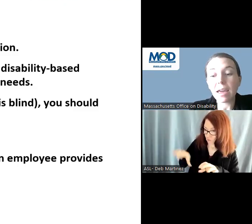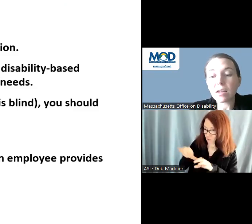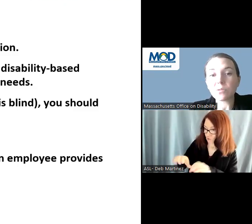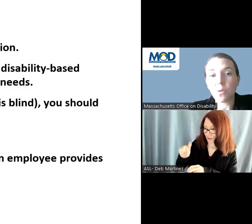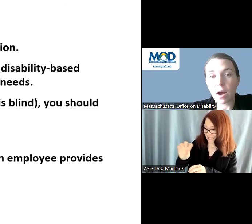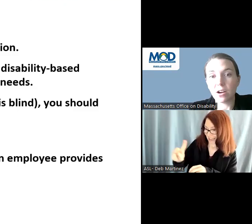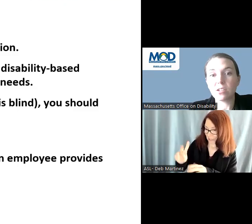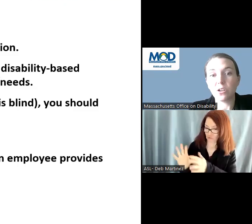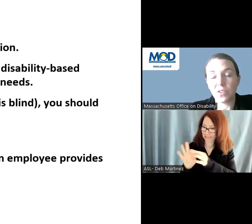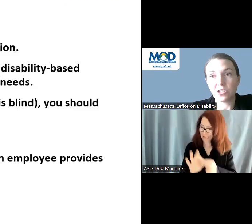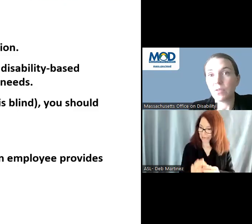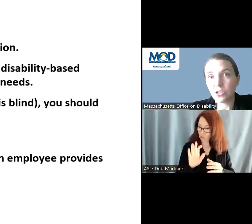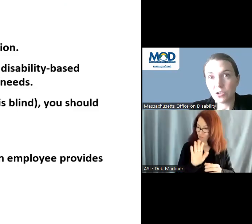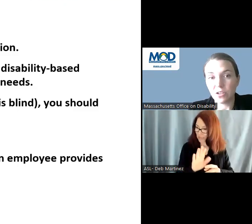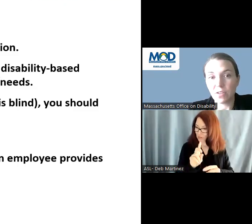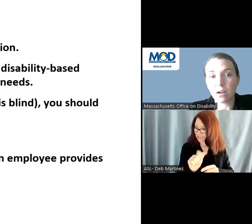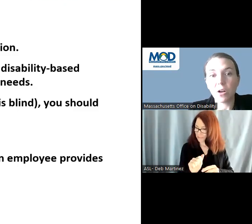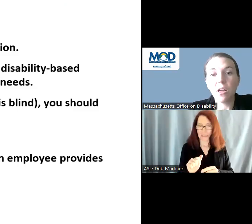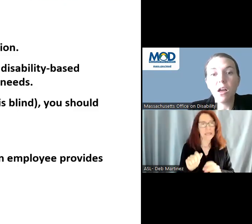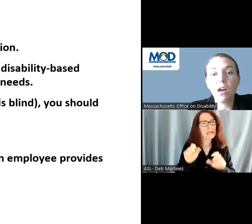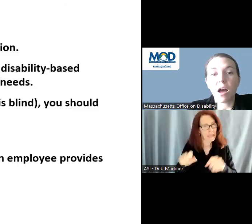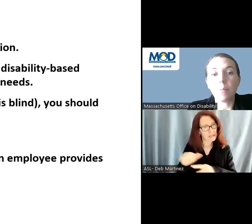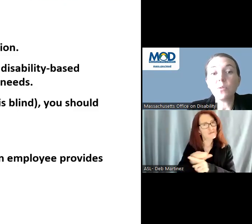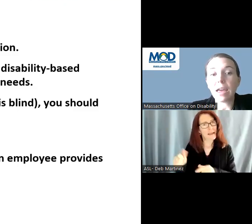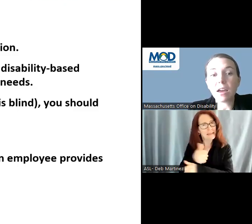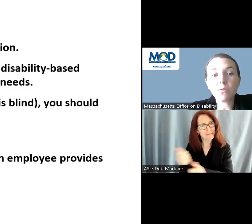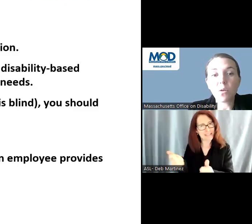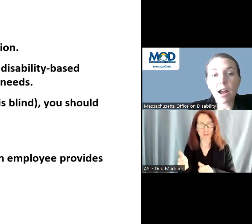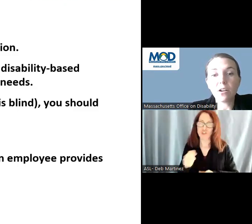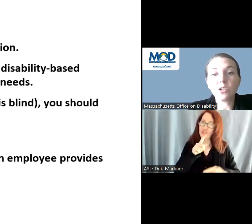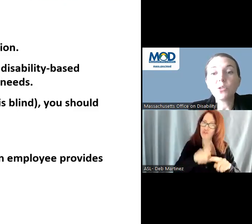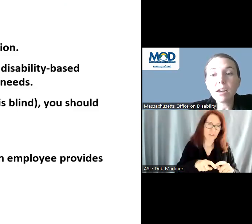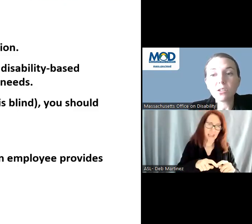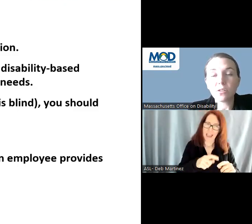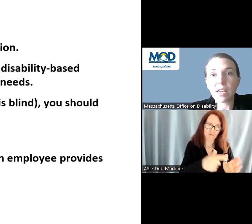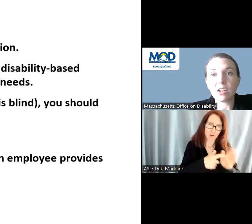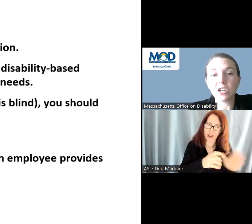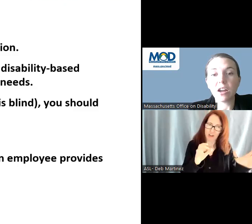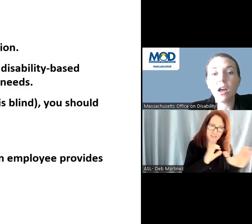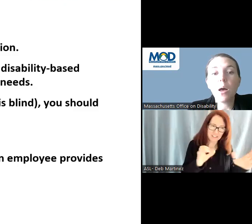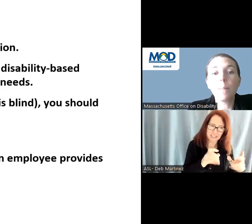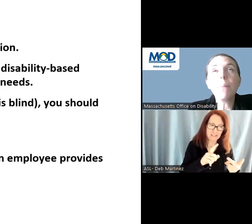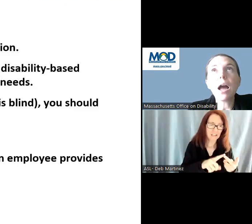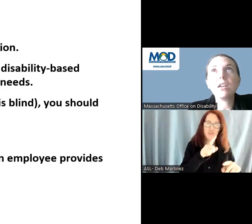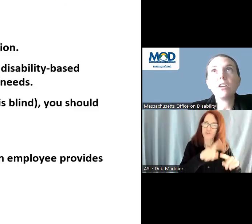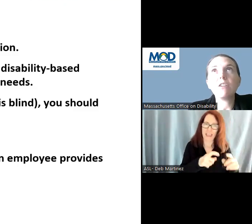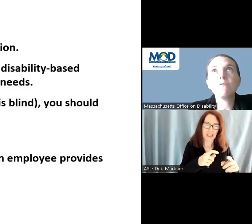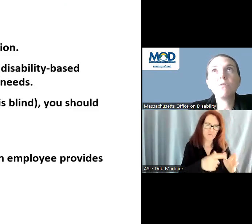you can't require certification or registration of the animal, you can't require a training certification,